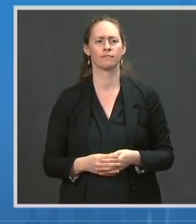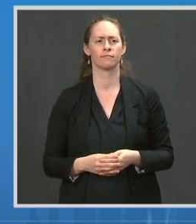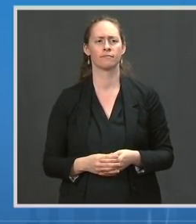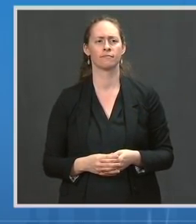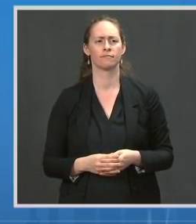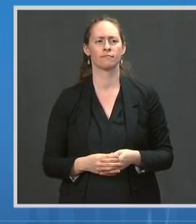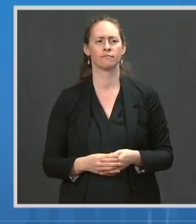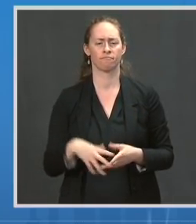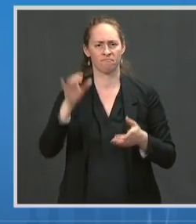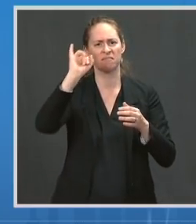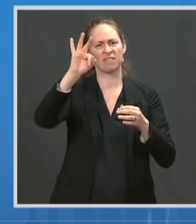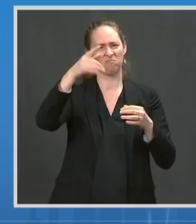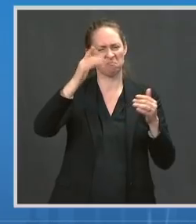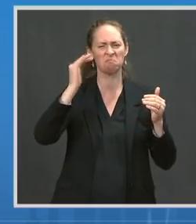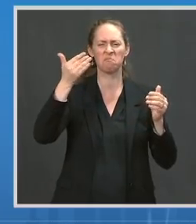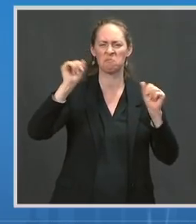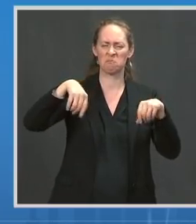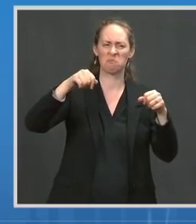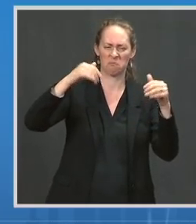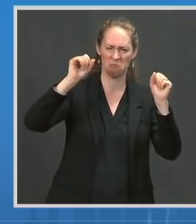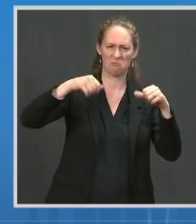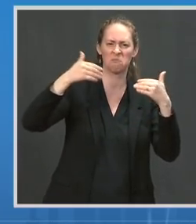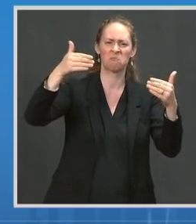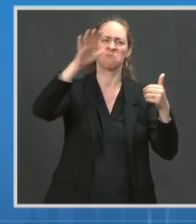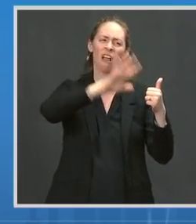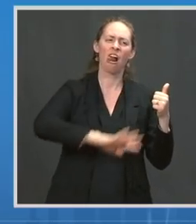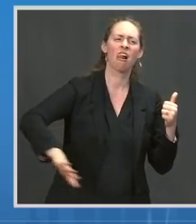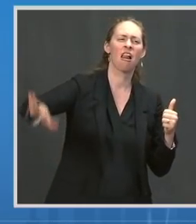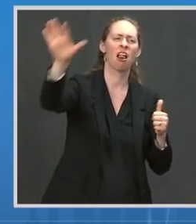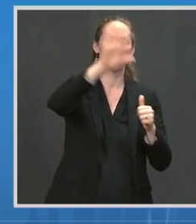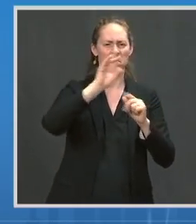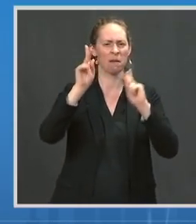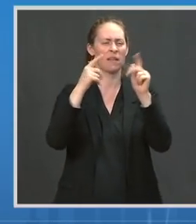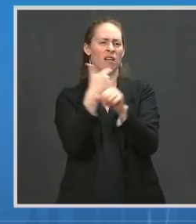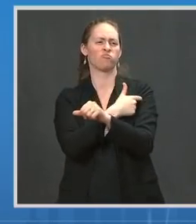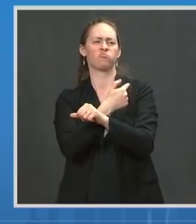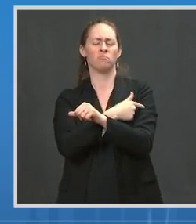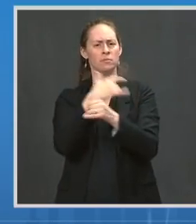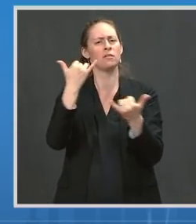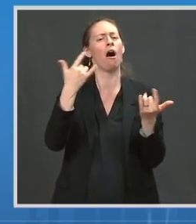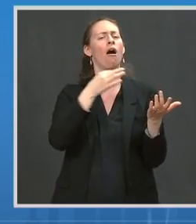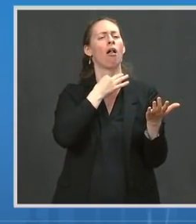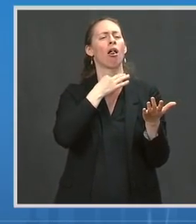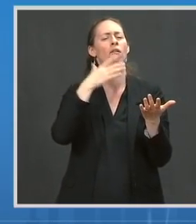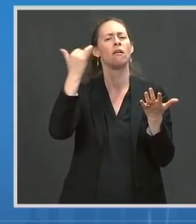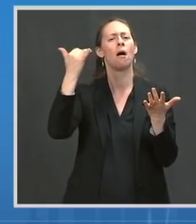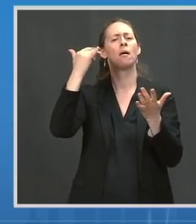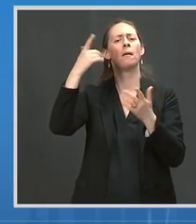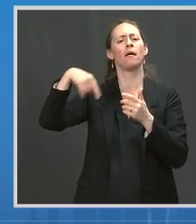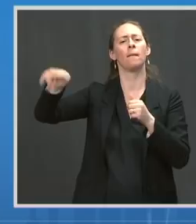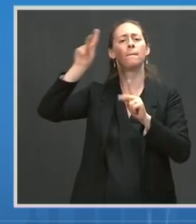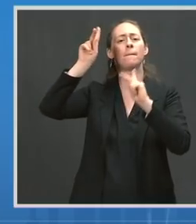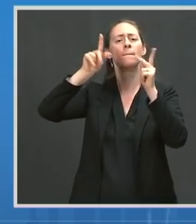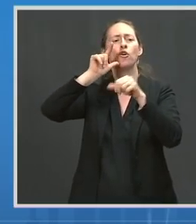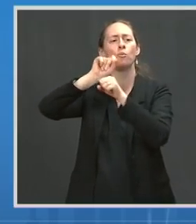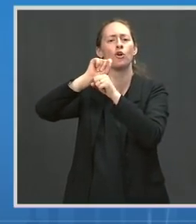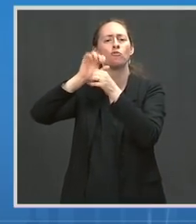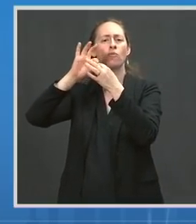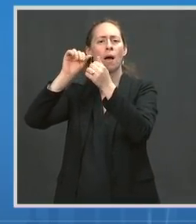what happens to the public health picture here if and when a large majority of the rest of the world